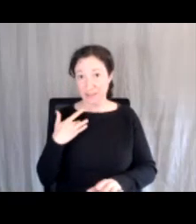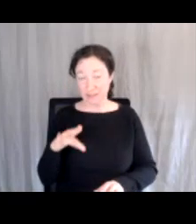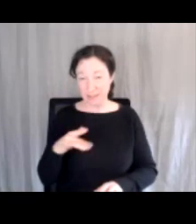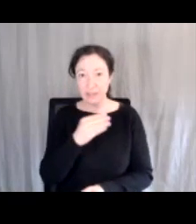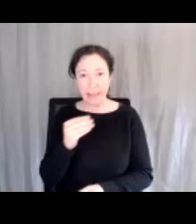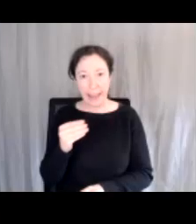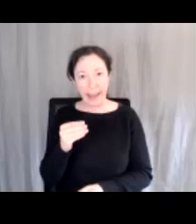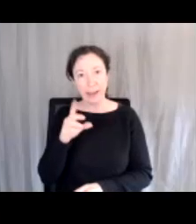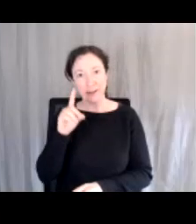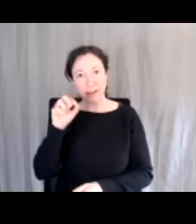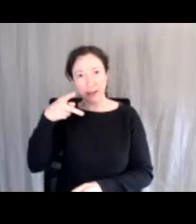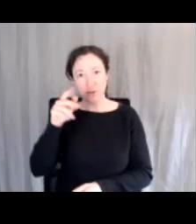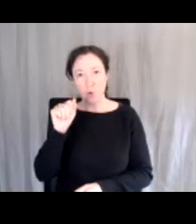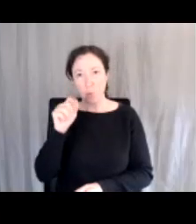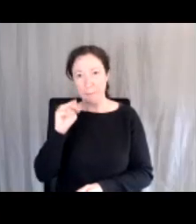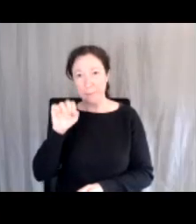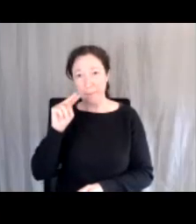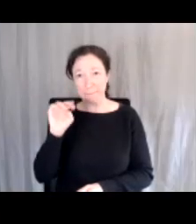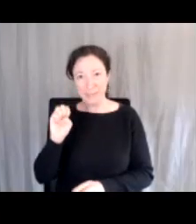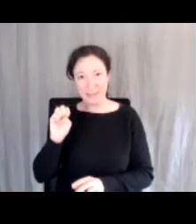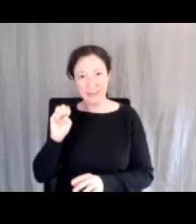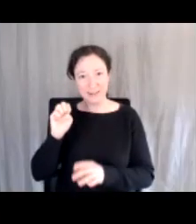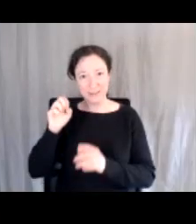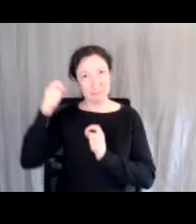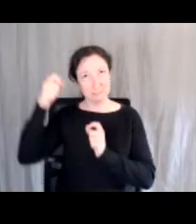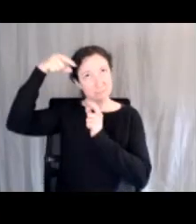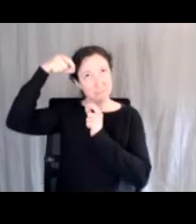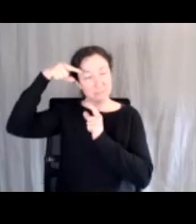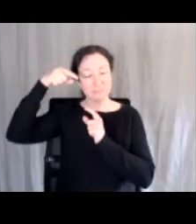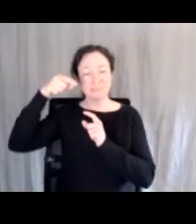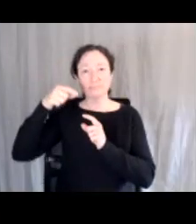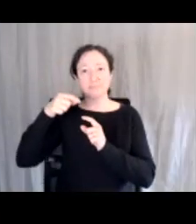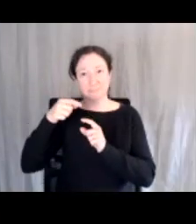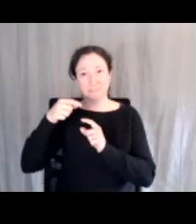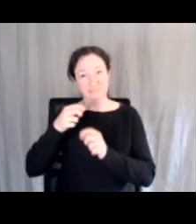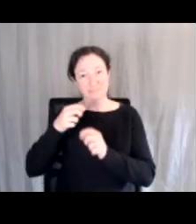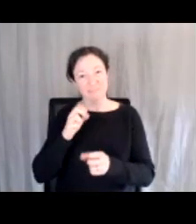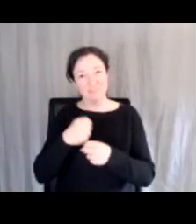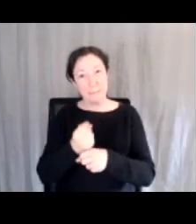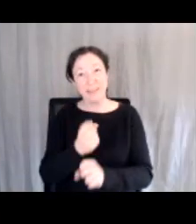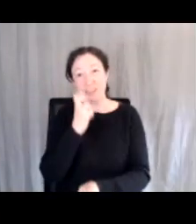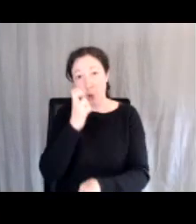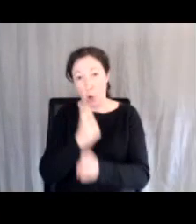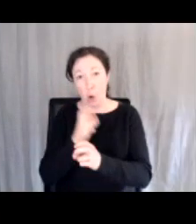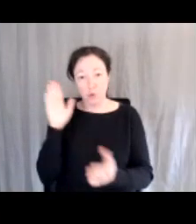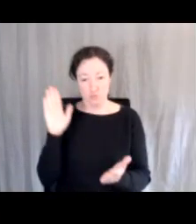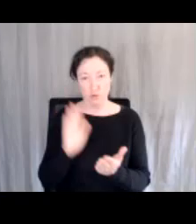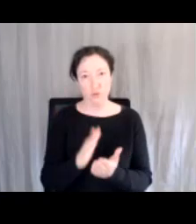and they make it really hard to, to reduce sweeten the diet. Also caffeine exacerbates all the cortisol dysregulation.